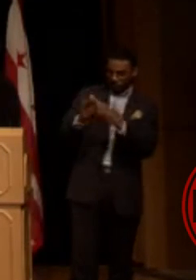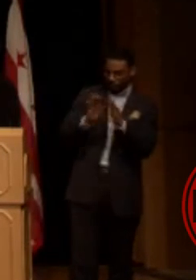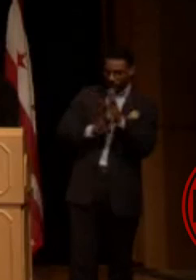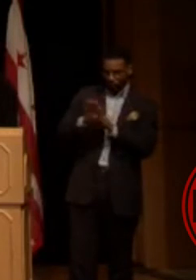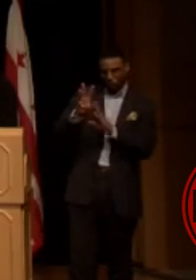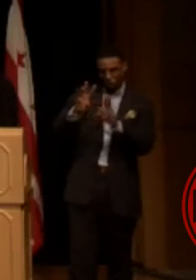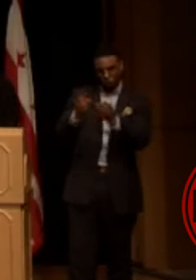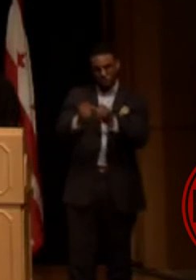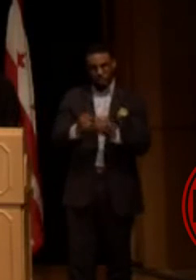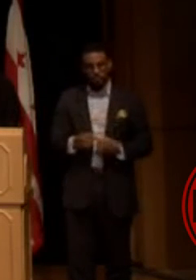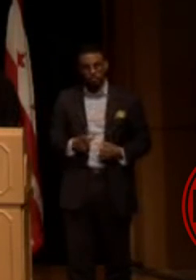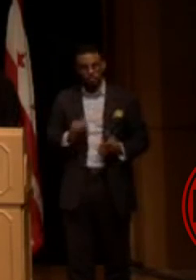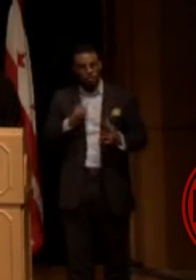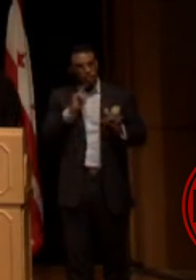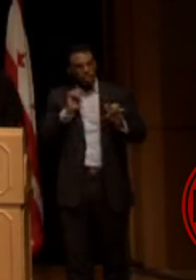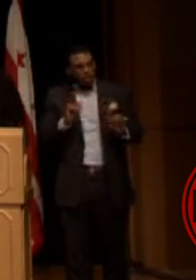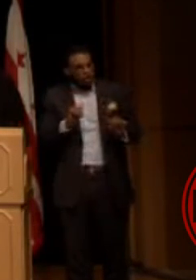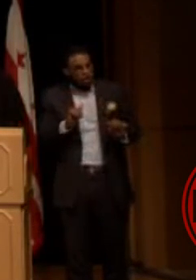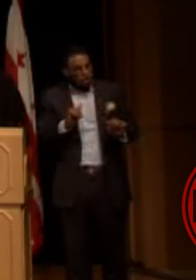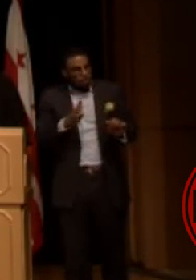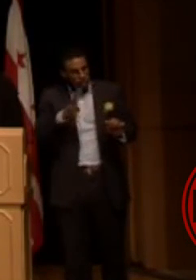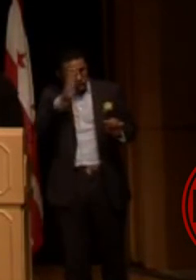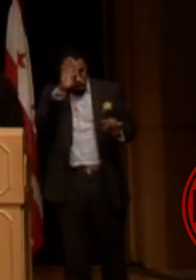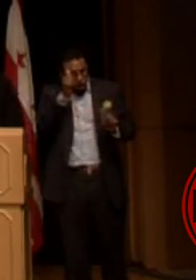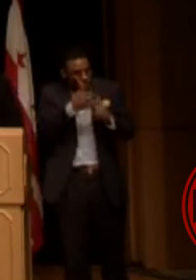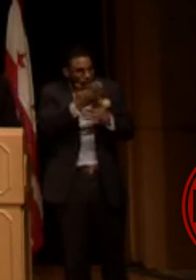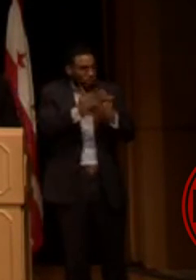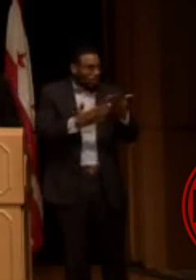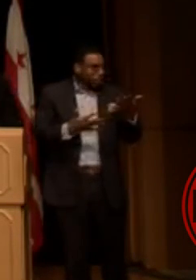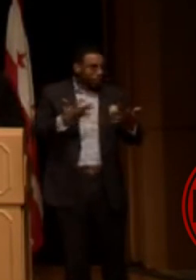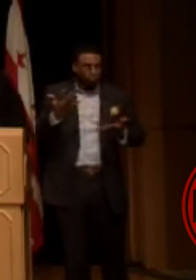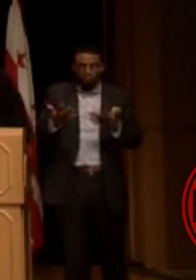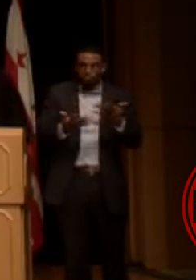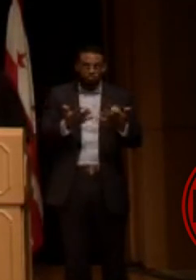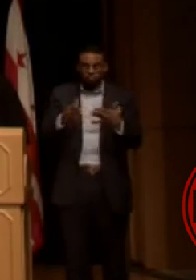WORKSHOP SO THAT WE CAN COME UP WITH SOME FEASIBLE, EXCITING